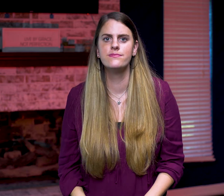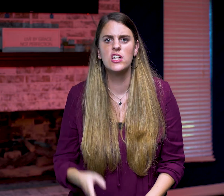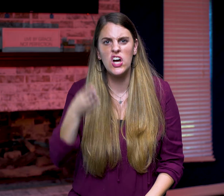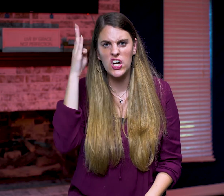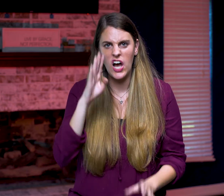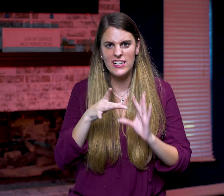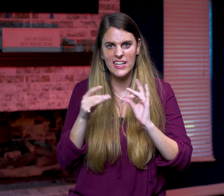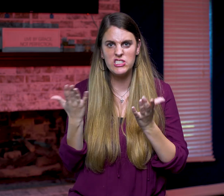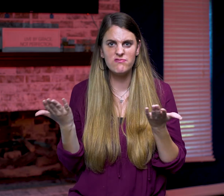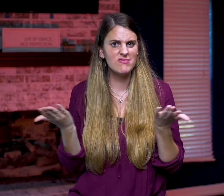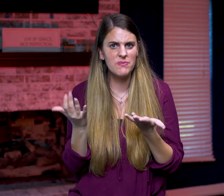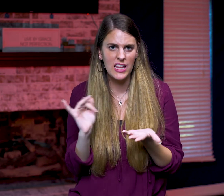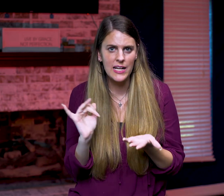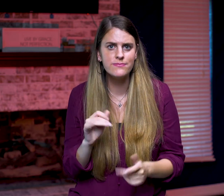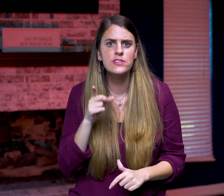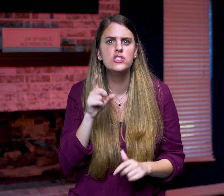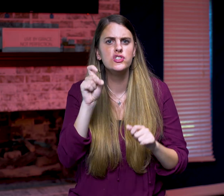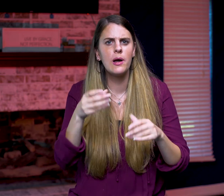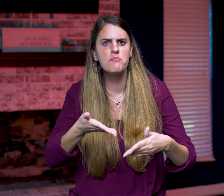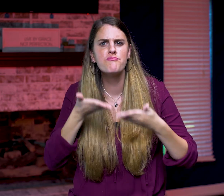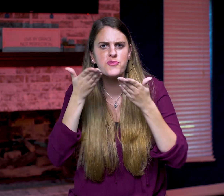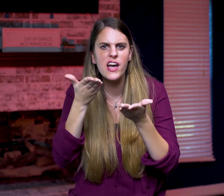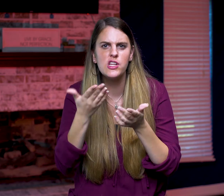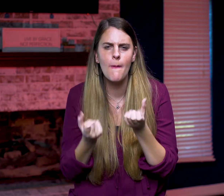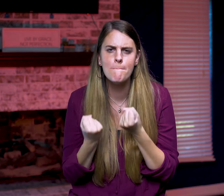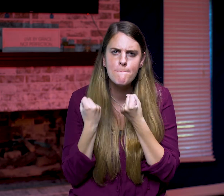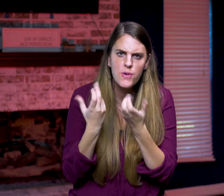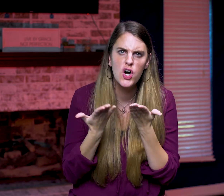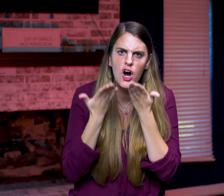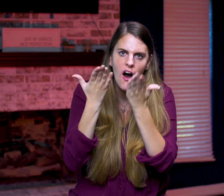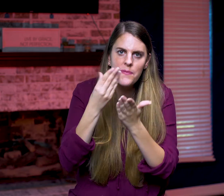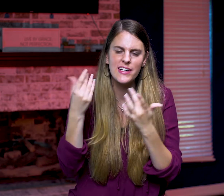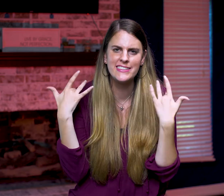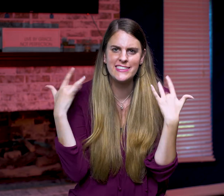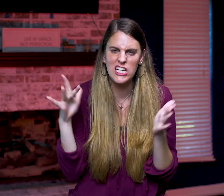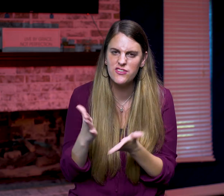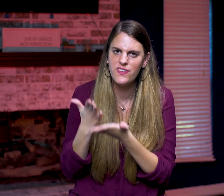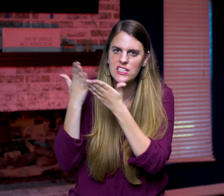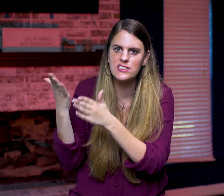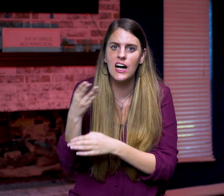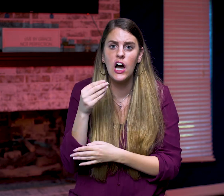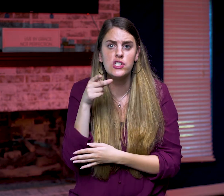God says something like, “You shall bring your burnt offerings and sacrifices…